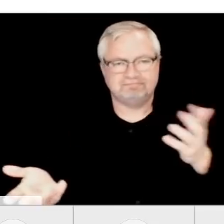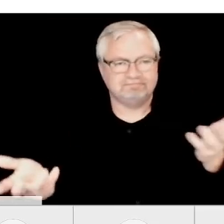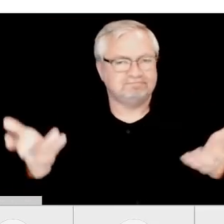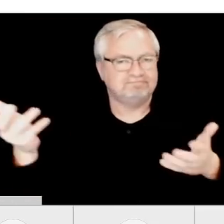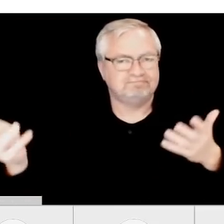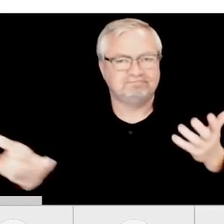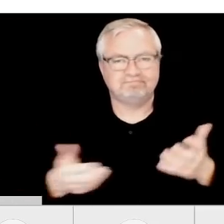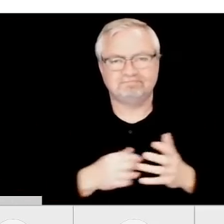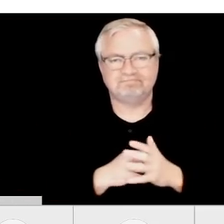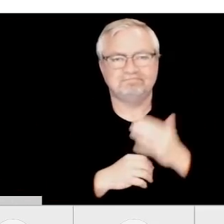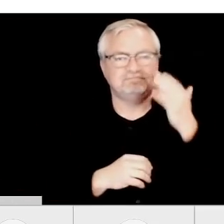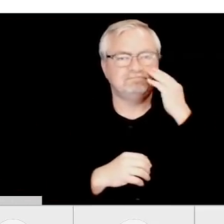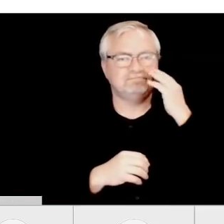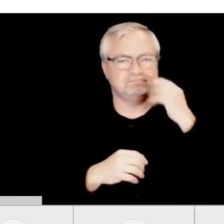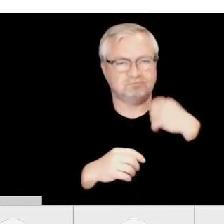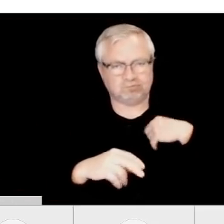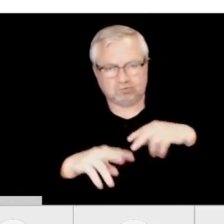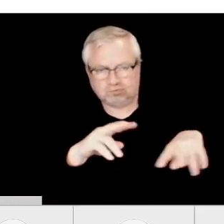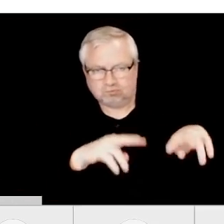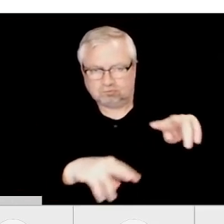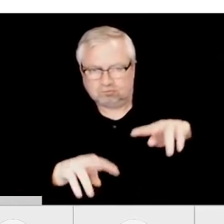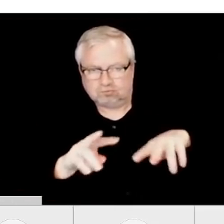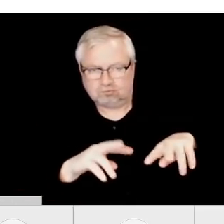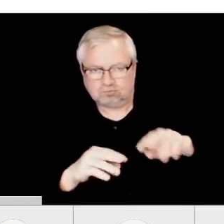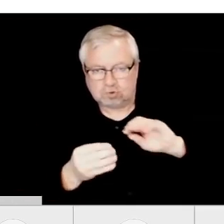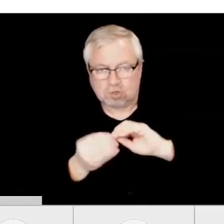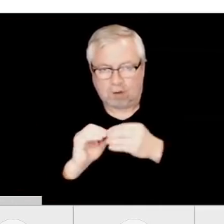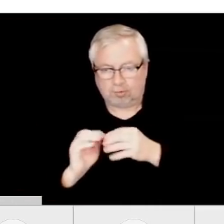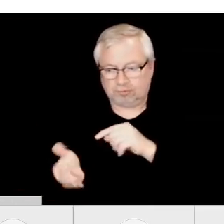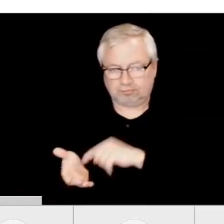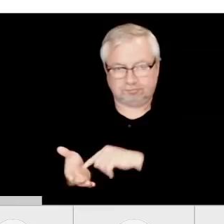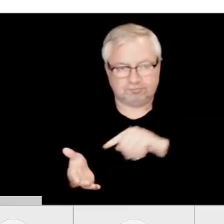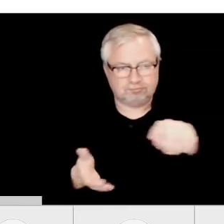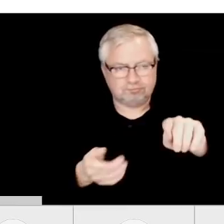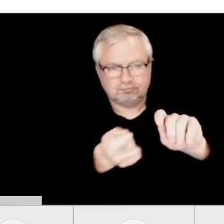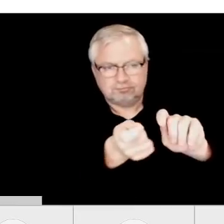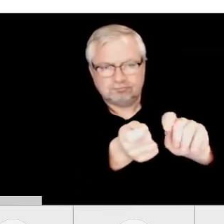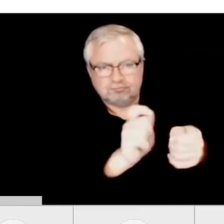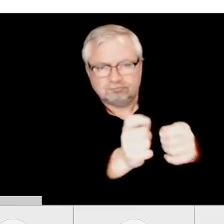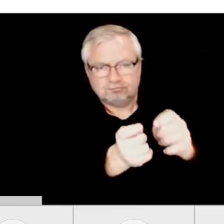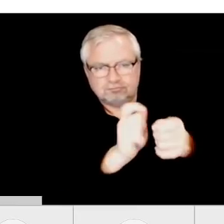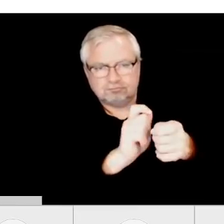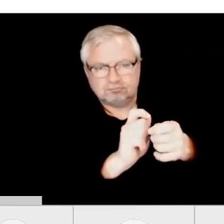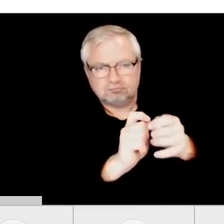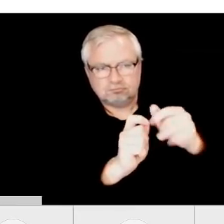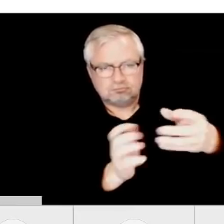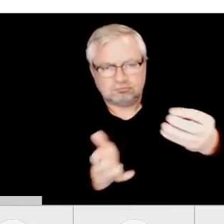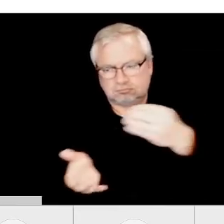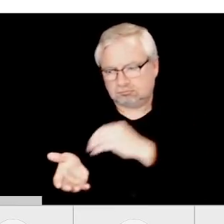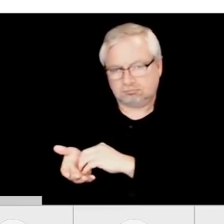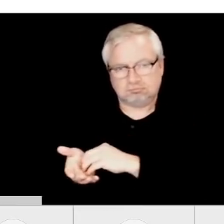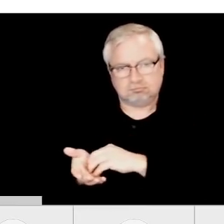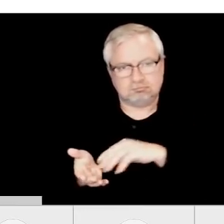of the molds we may be able to provide some more updated manufacturings to